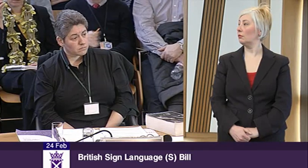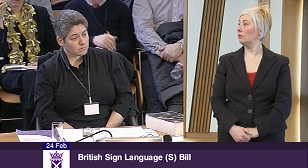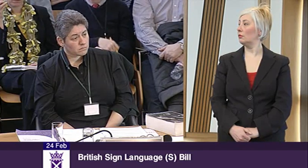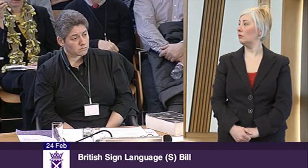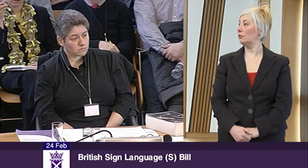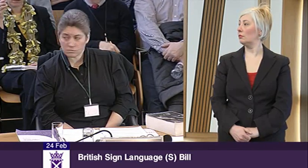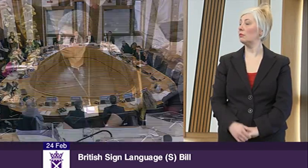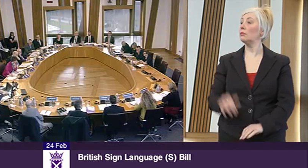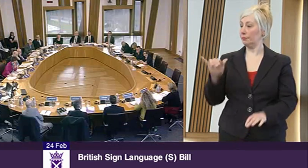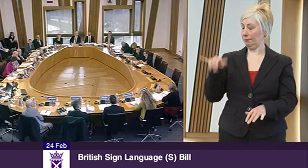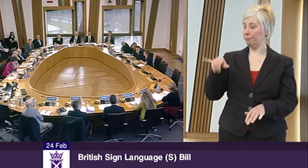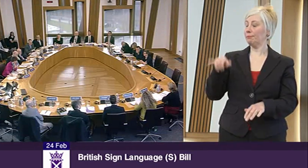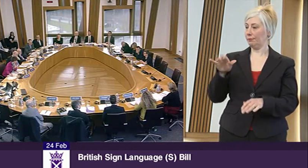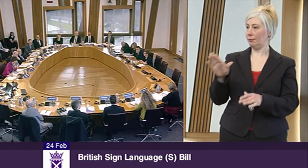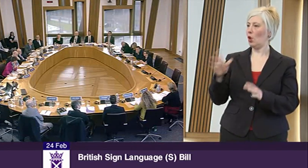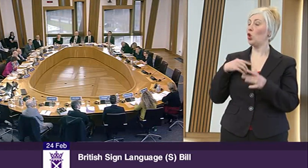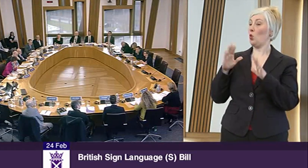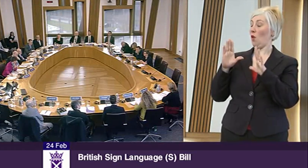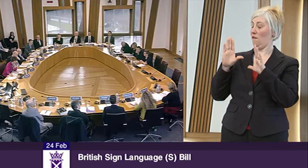I hope that that is clear. Is it?